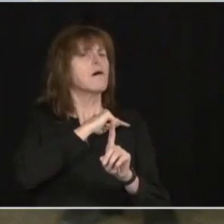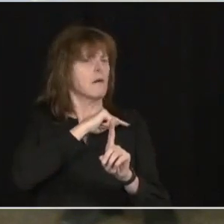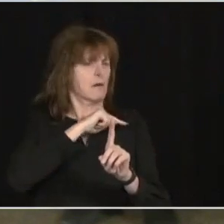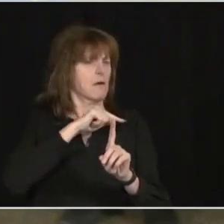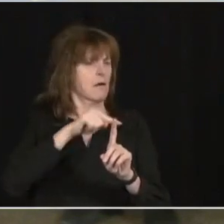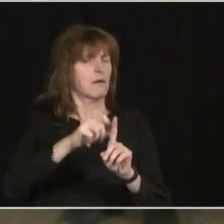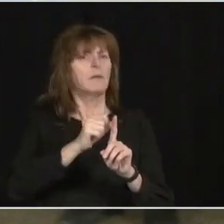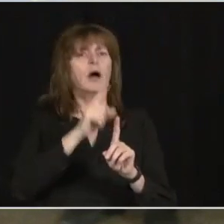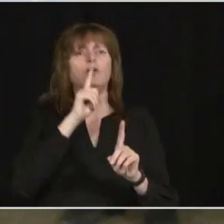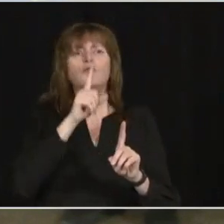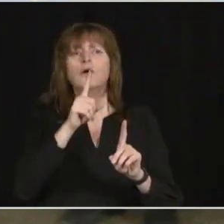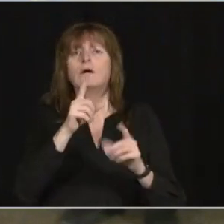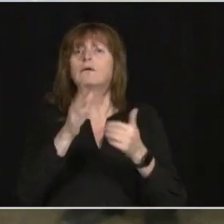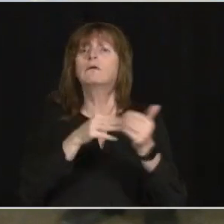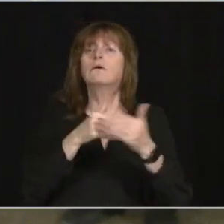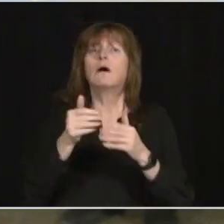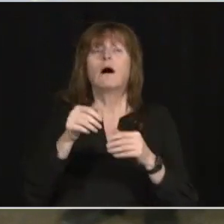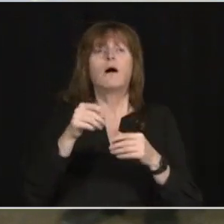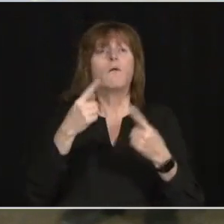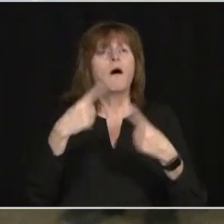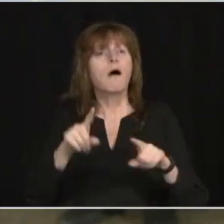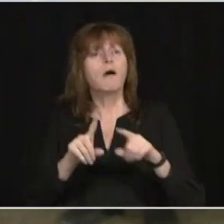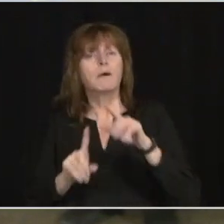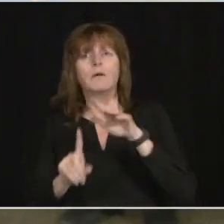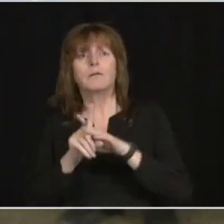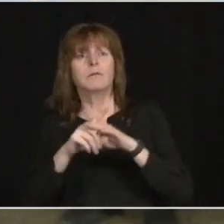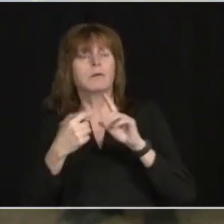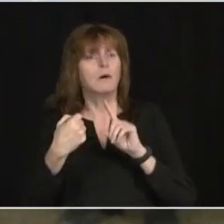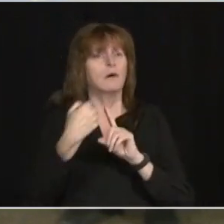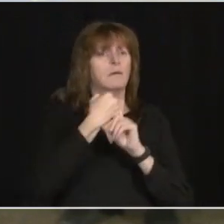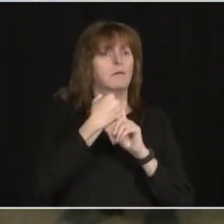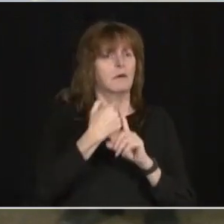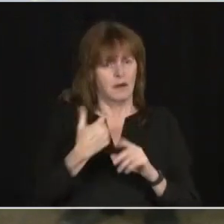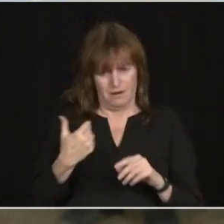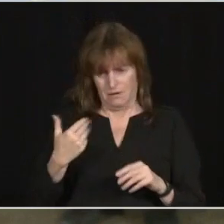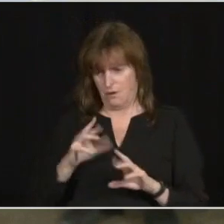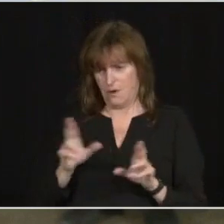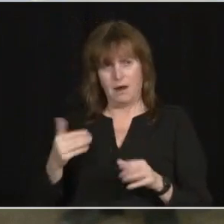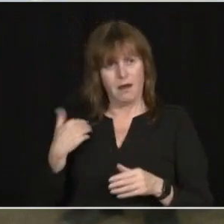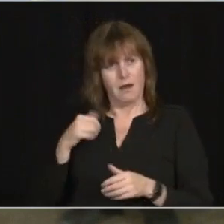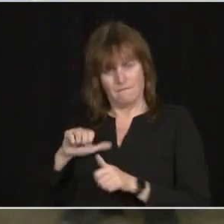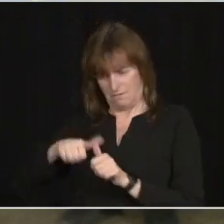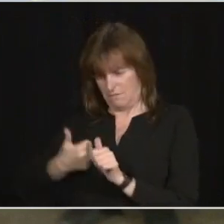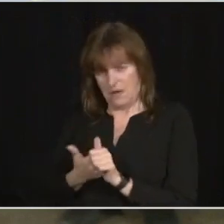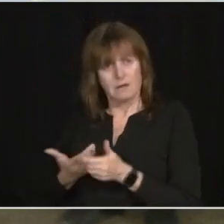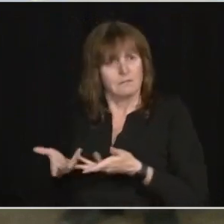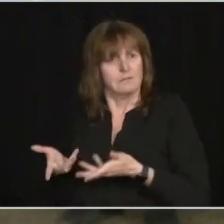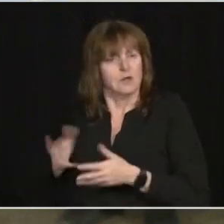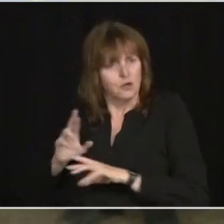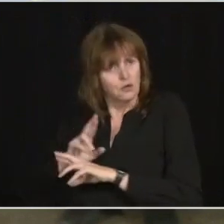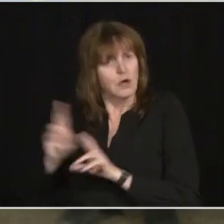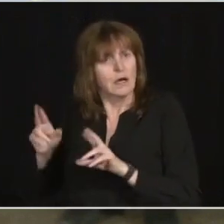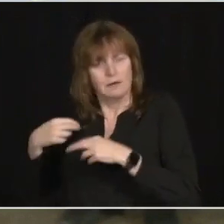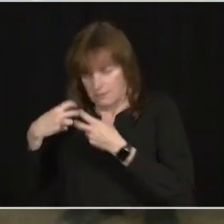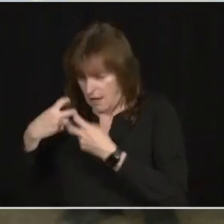what gets thrown at a us as country and province we can seamlessly pivot and learning the capacity and